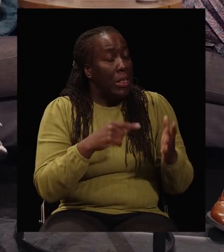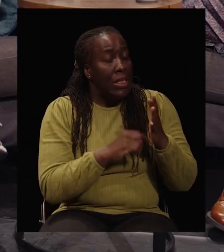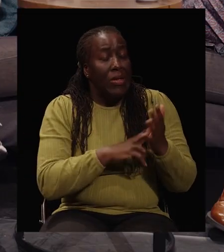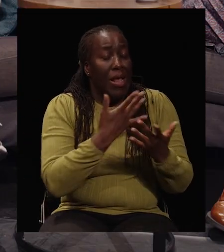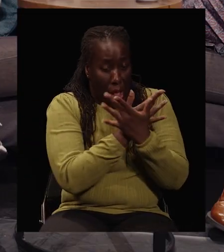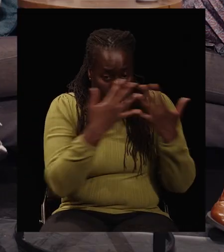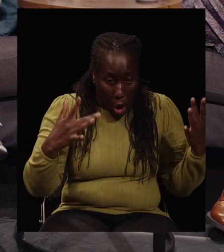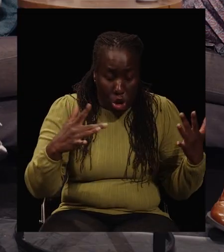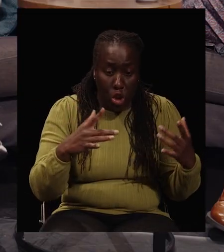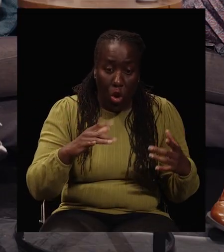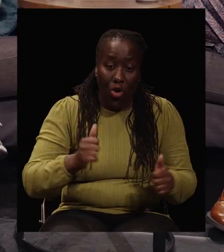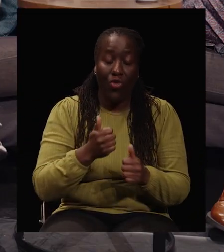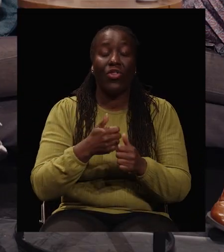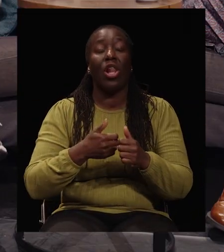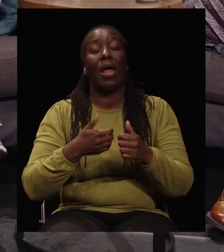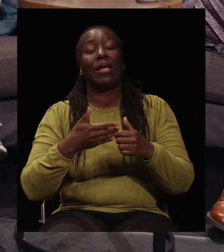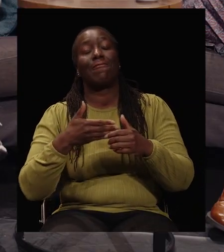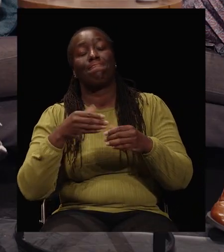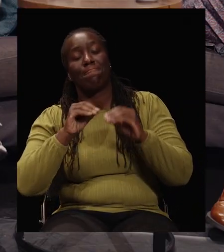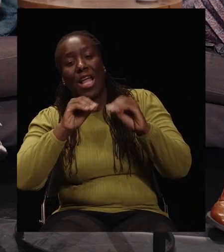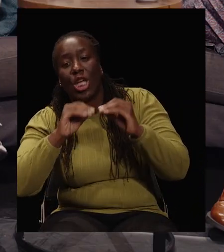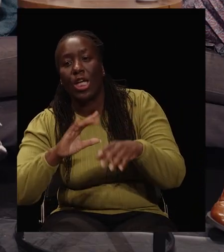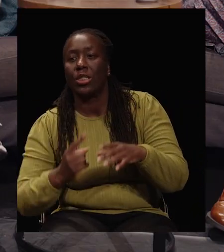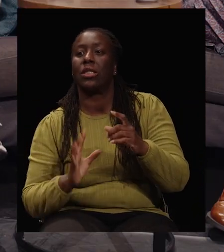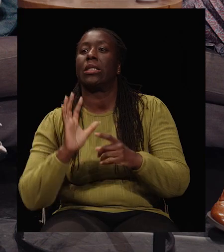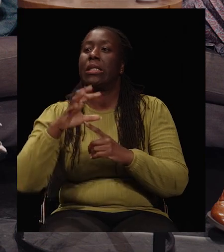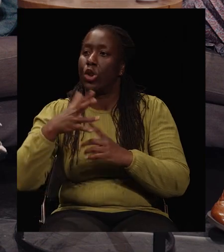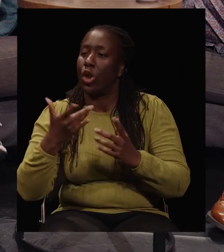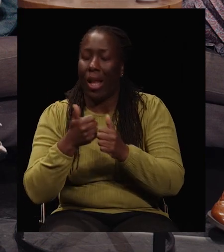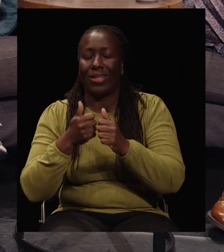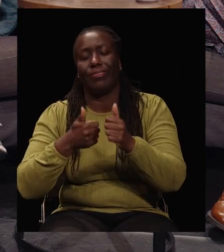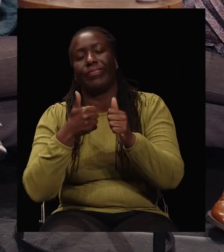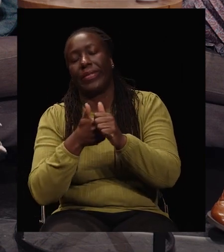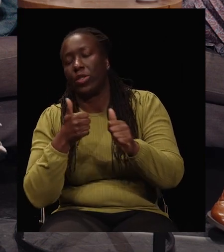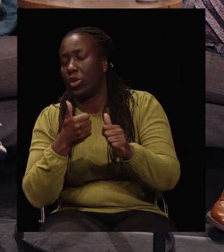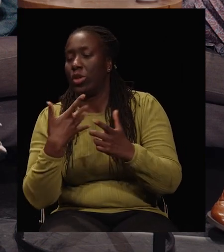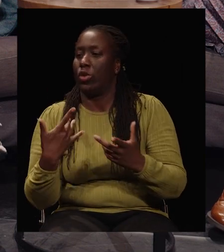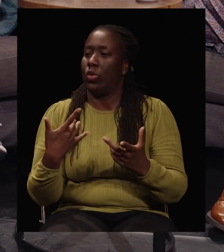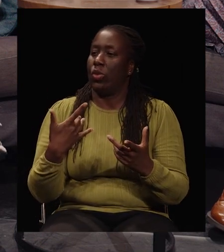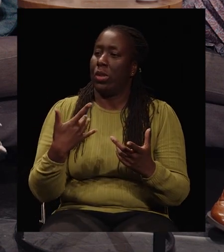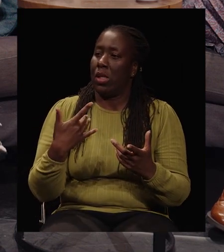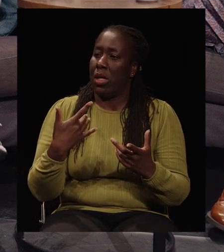that sprung up to kind of access apprenticeship levies, but they haven't got great data. They've only just started to capture